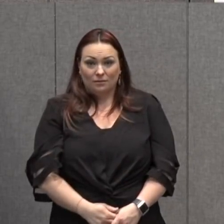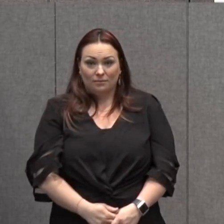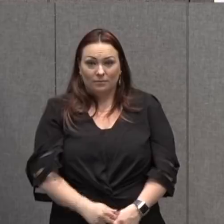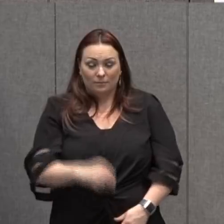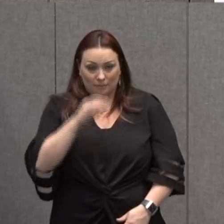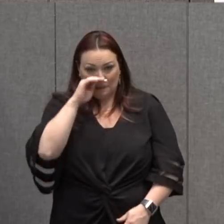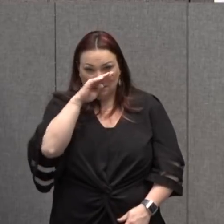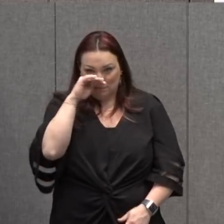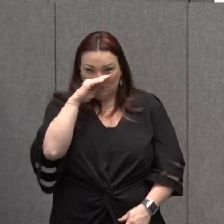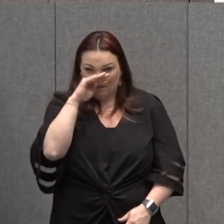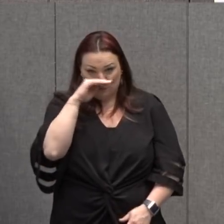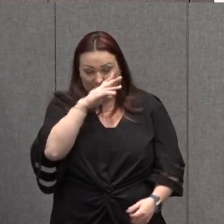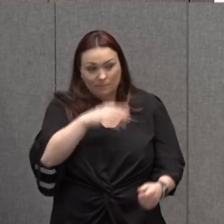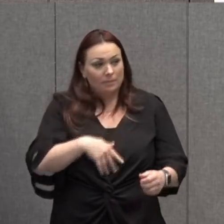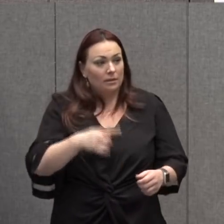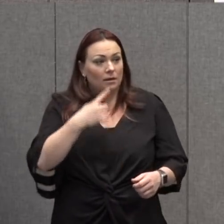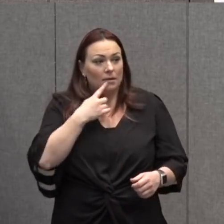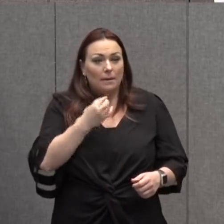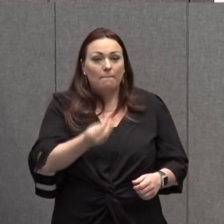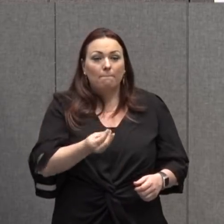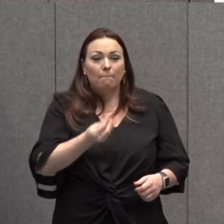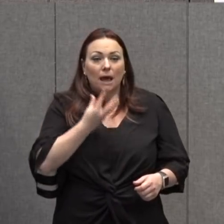I know that this letter say puh, p, p.